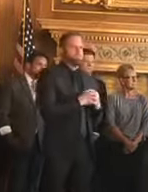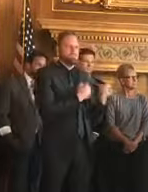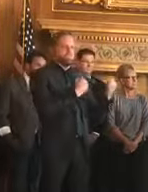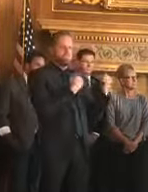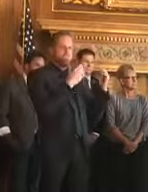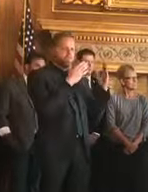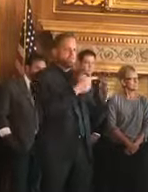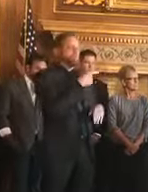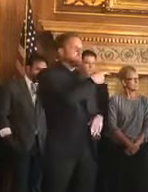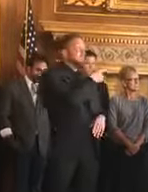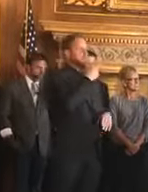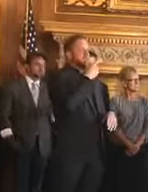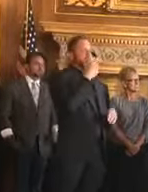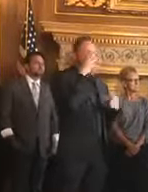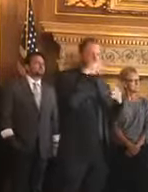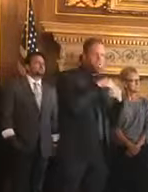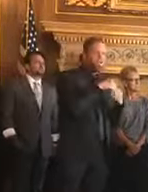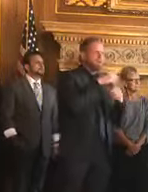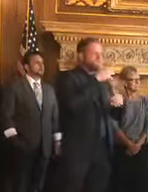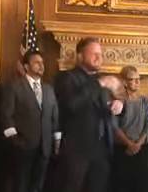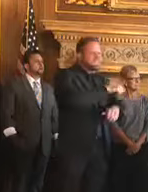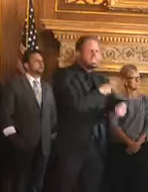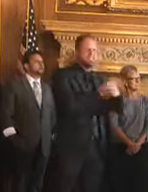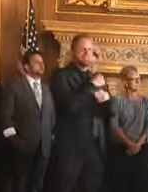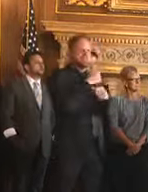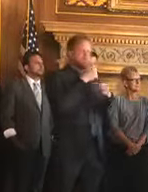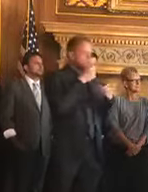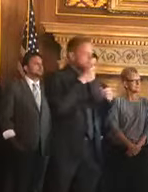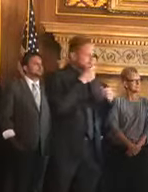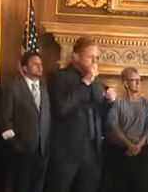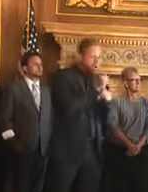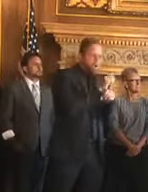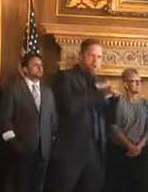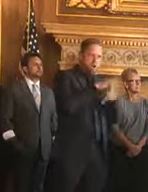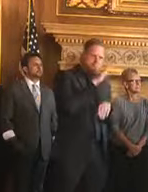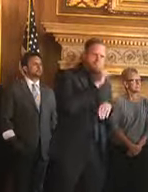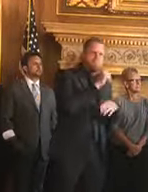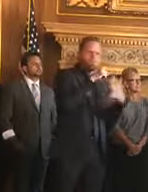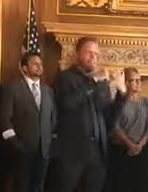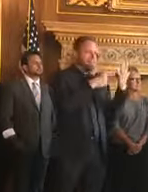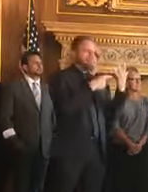into getting the exact language that we needed and has also been participating in the task